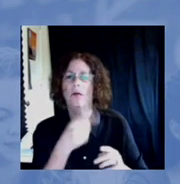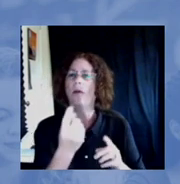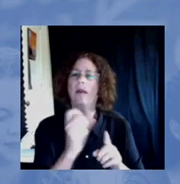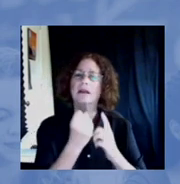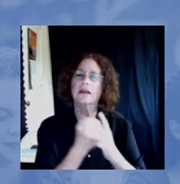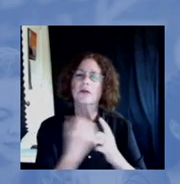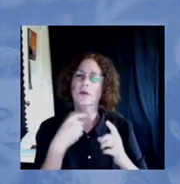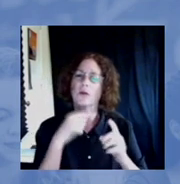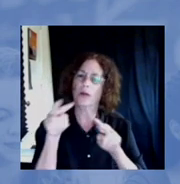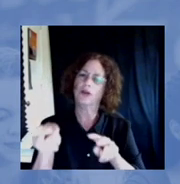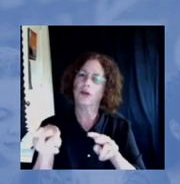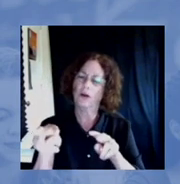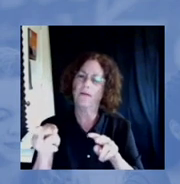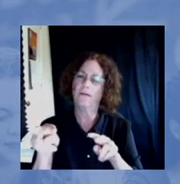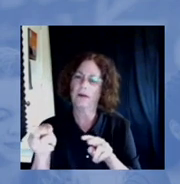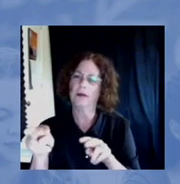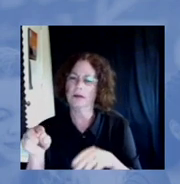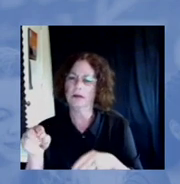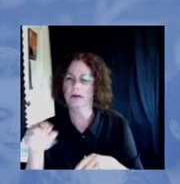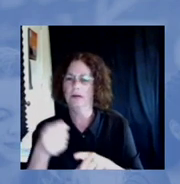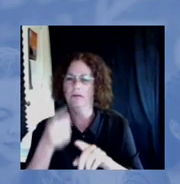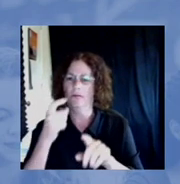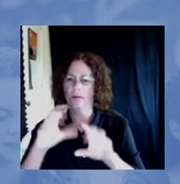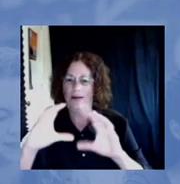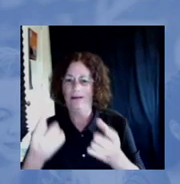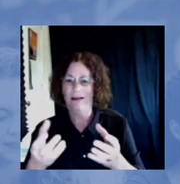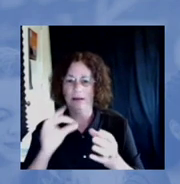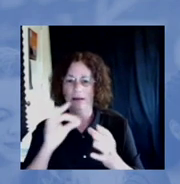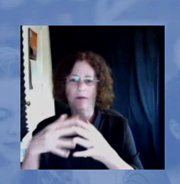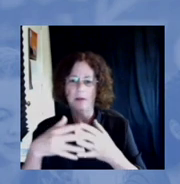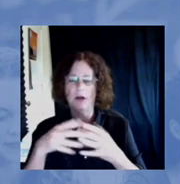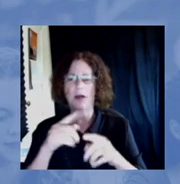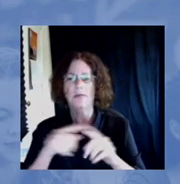STAGE OF THE CLASSROOMS OF AMERICA, BUT THE CONDITIONS THAT ARE USUALLY BEHIND THE CURTAIN.